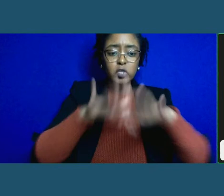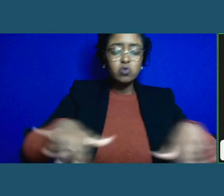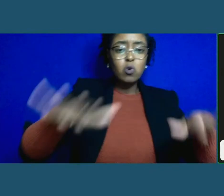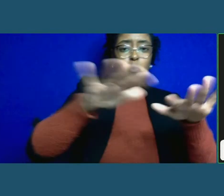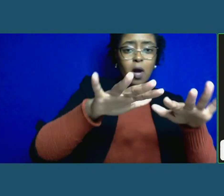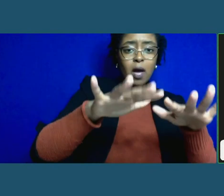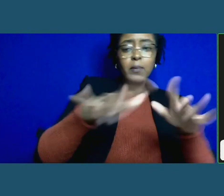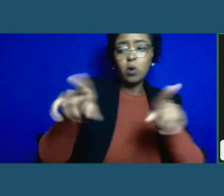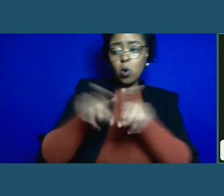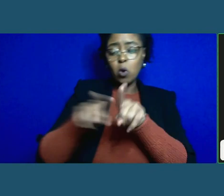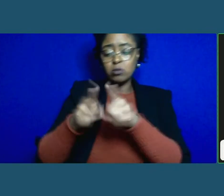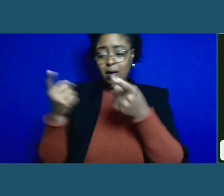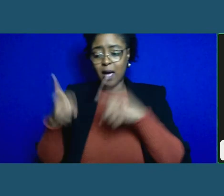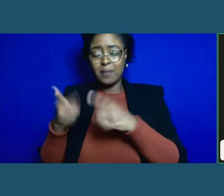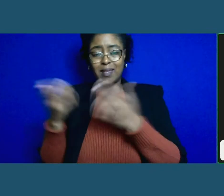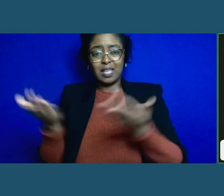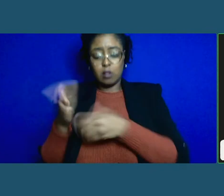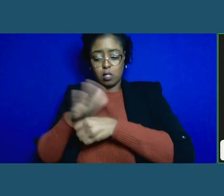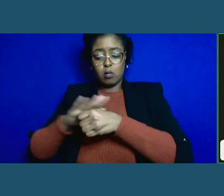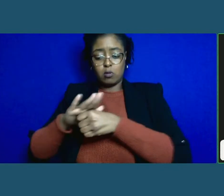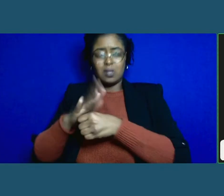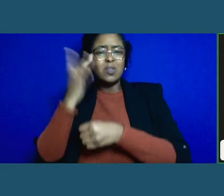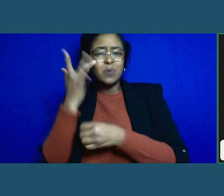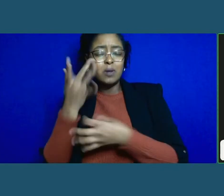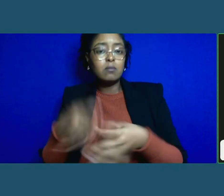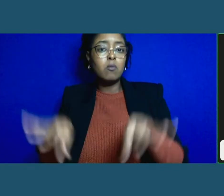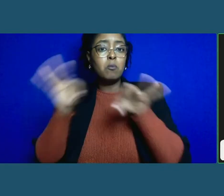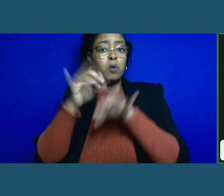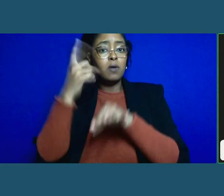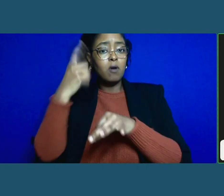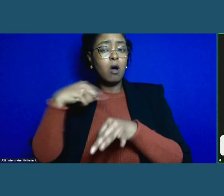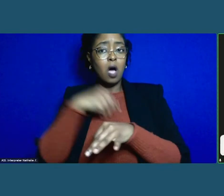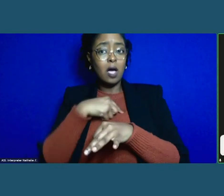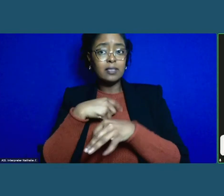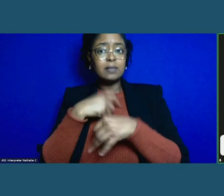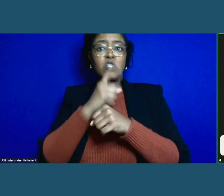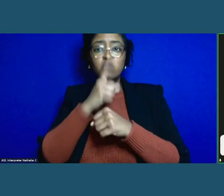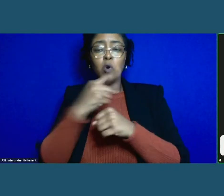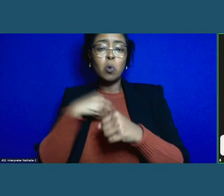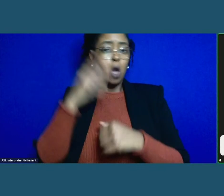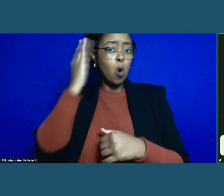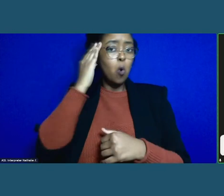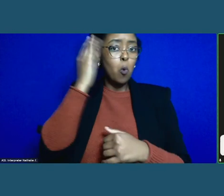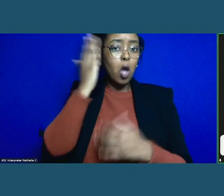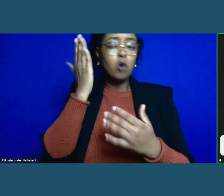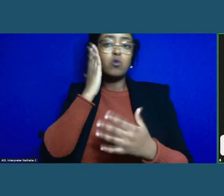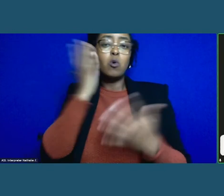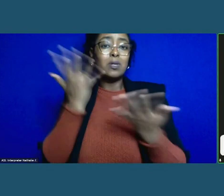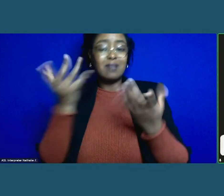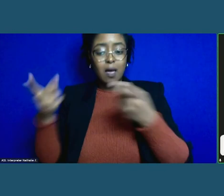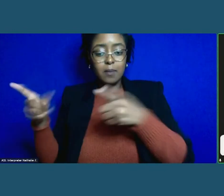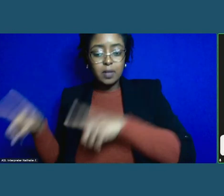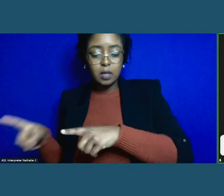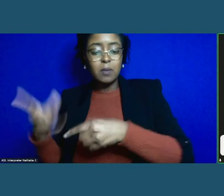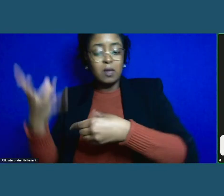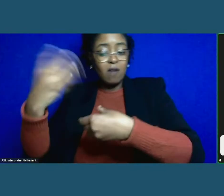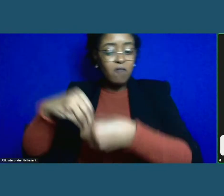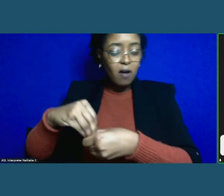that are happening and playing out nationally. But many of those tensions are right here locally, and I think that's why